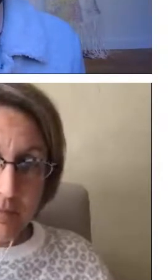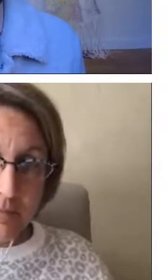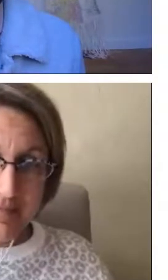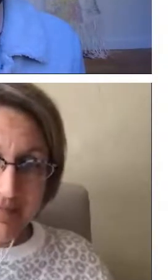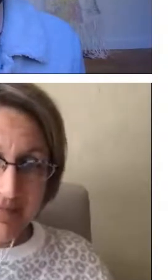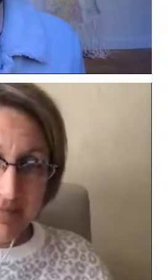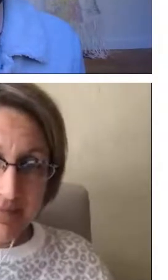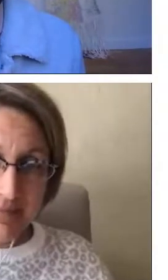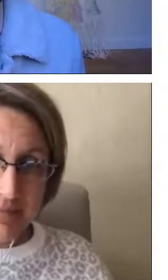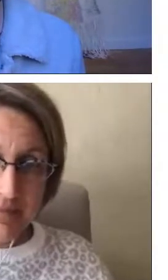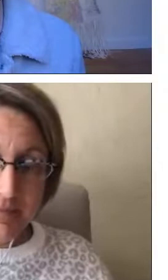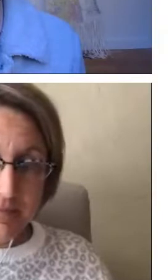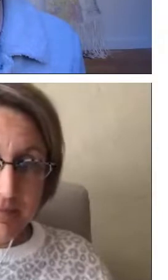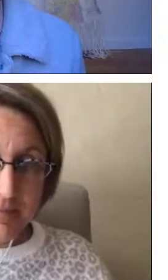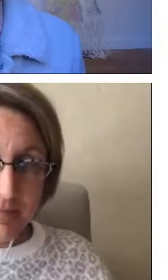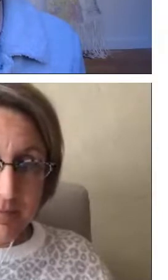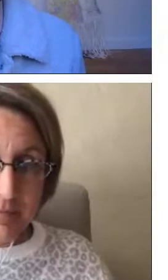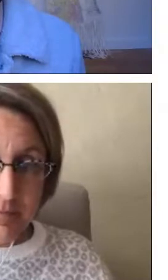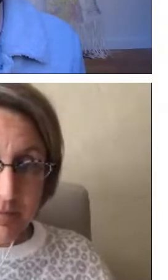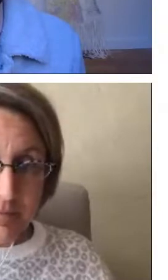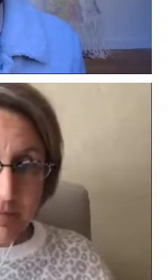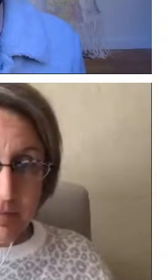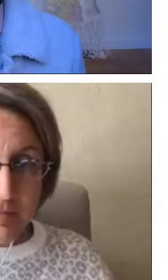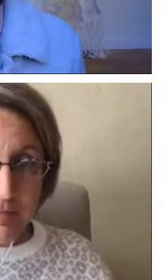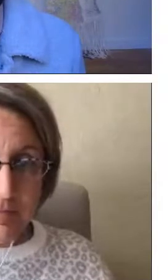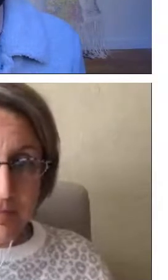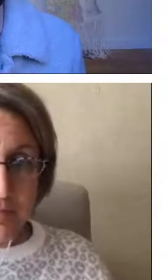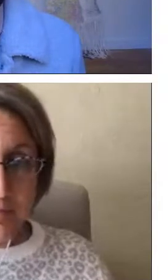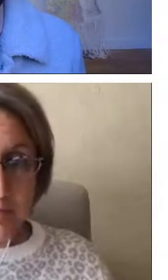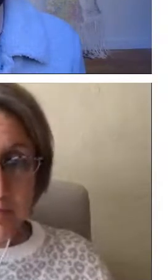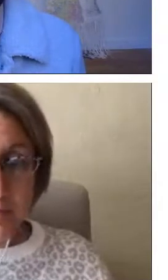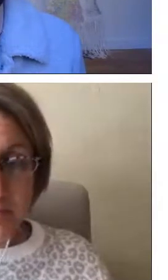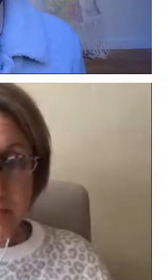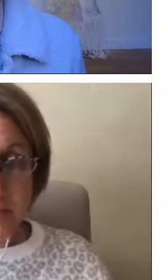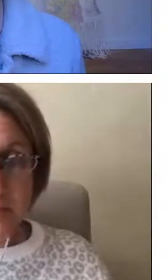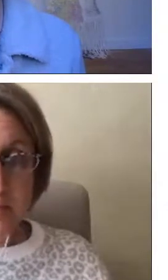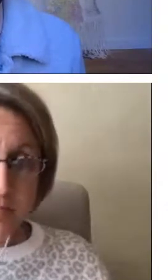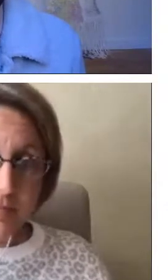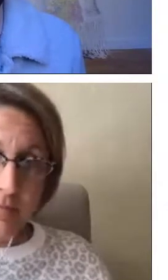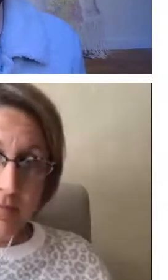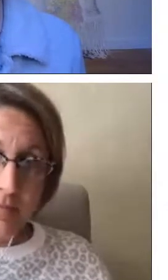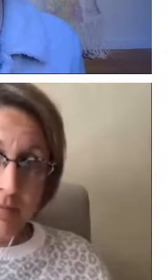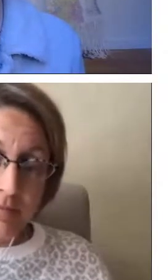Someone asked how long the exhibit will be up.